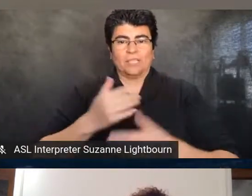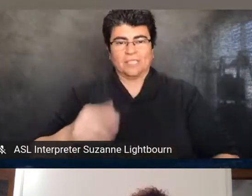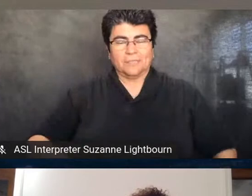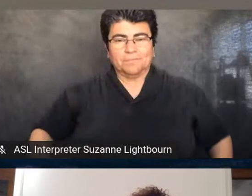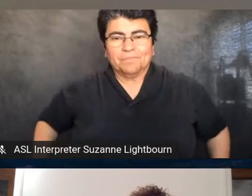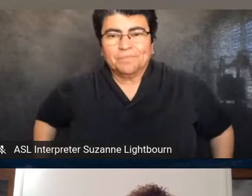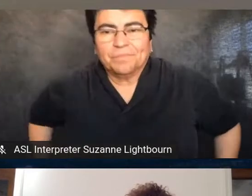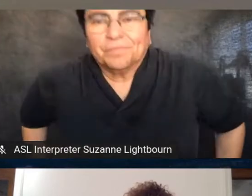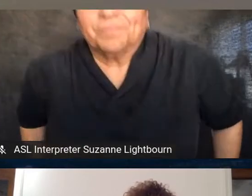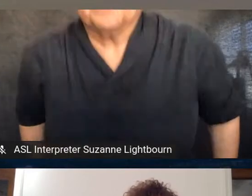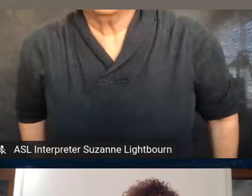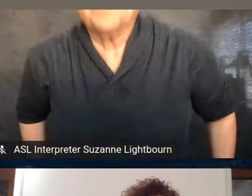Sure.